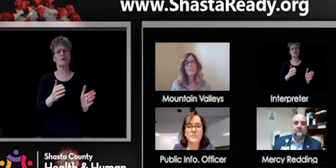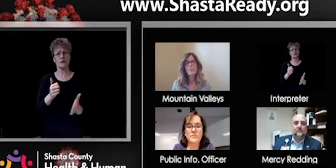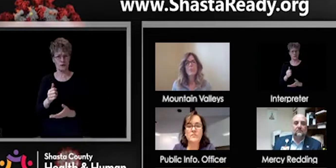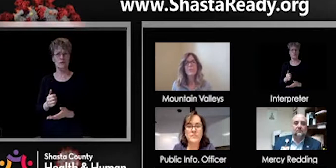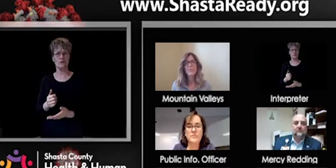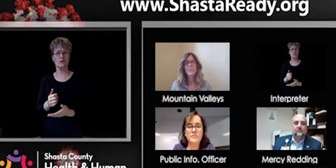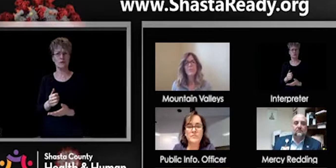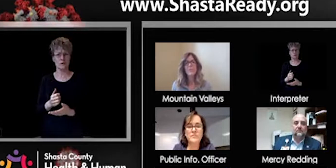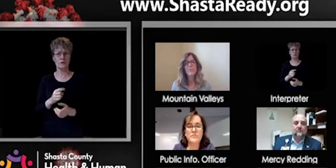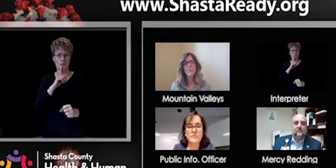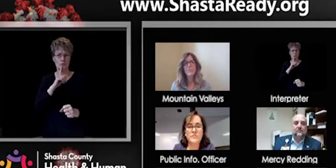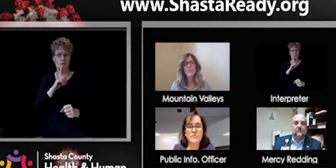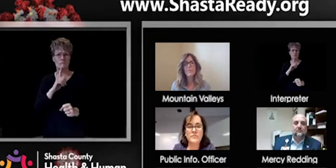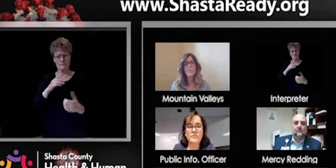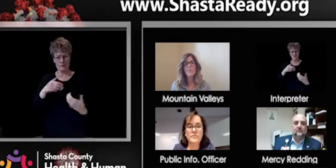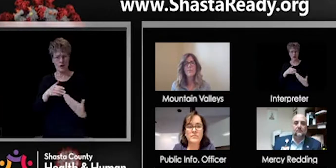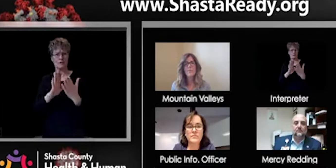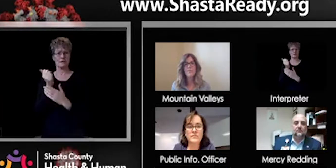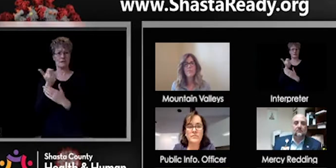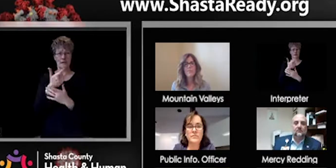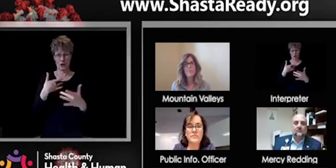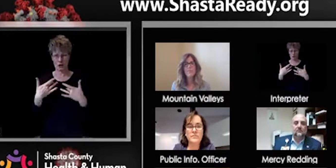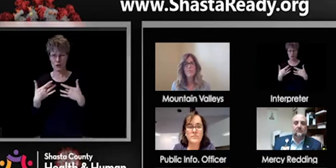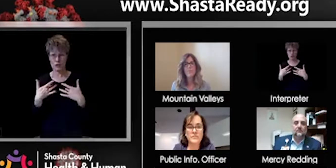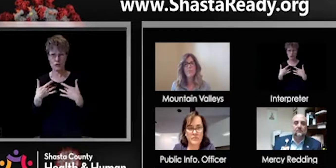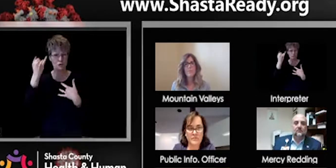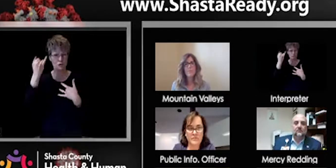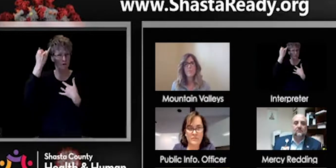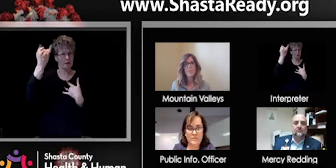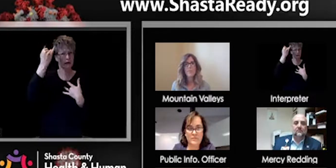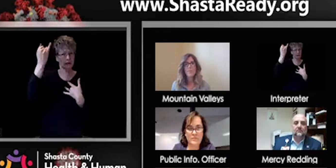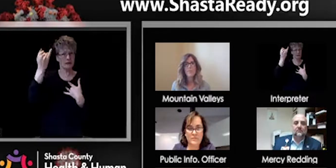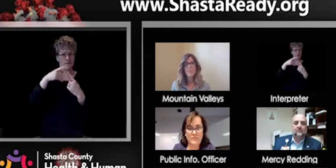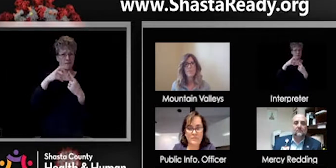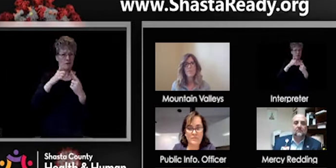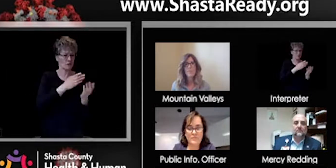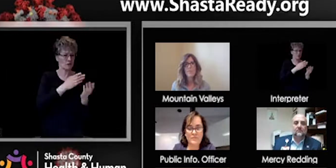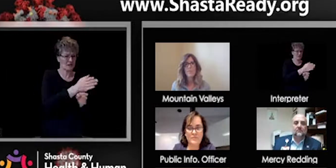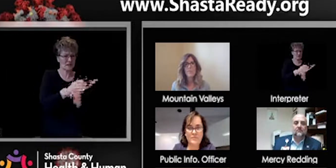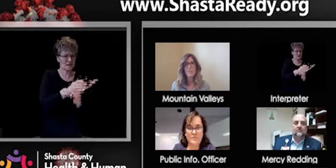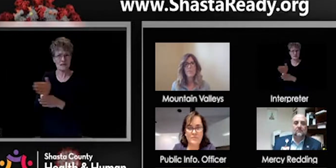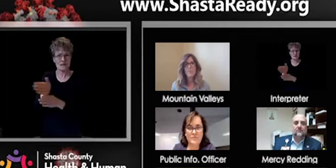any concerns and ideas from those sectors are brought forward through these representatives